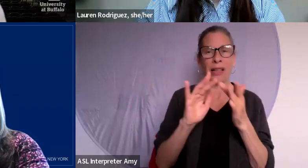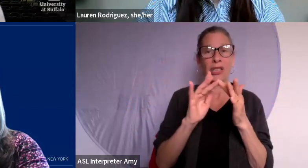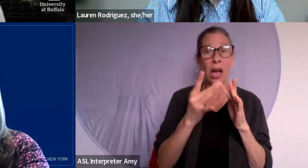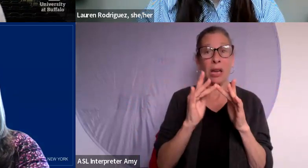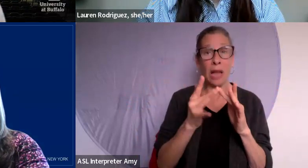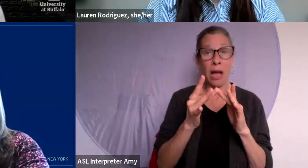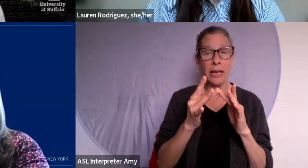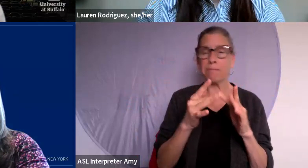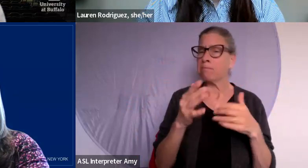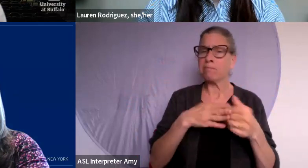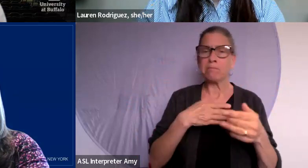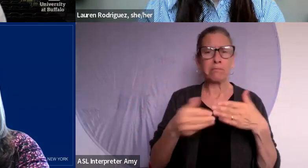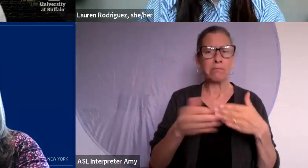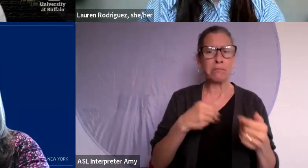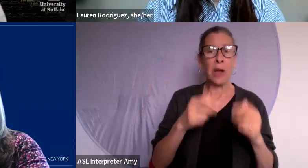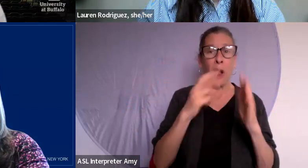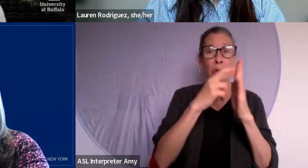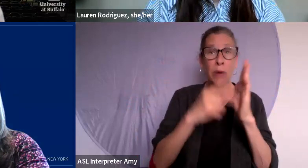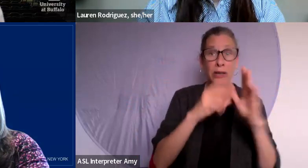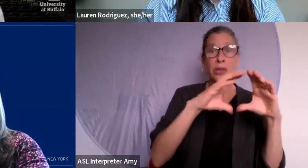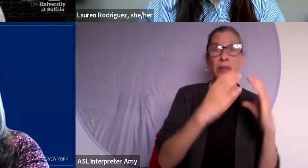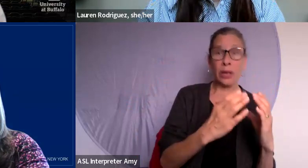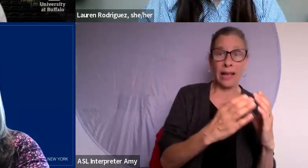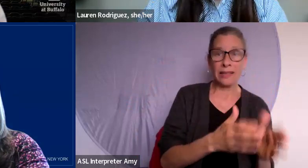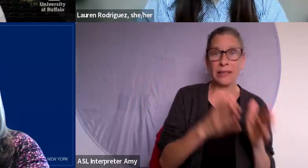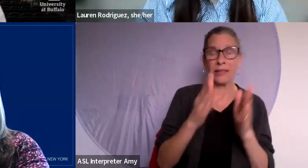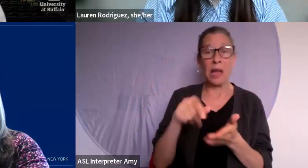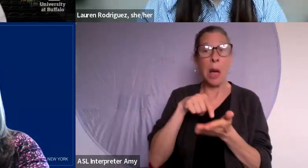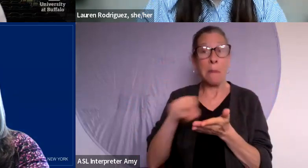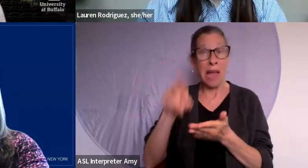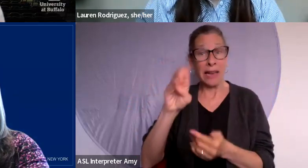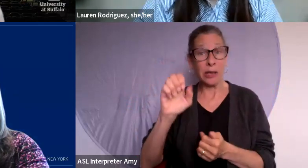talking about registering for classes, paying your bill,